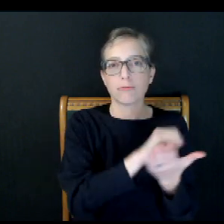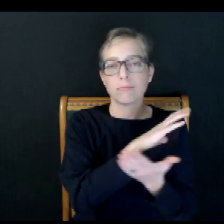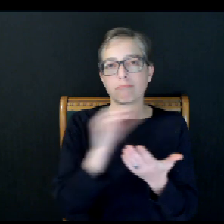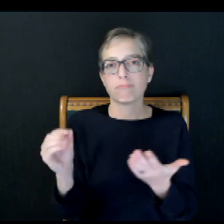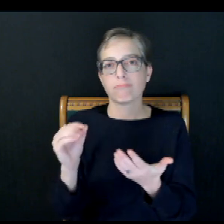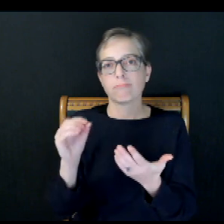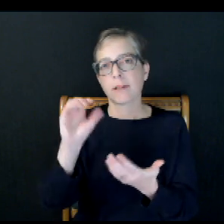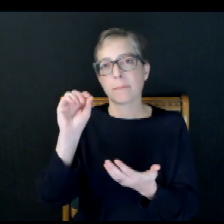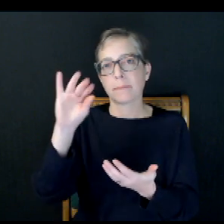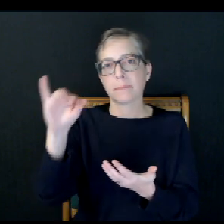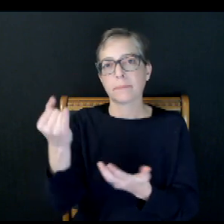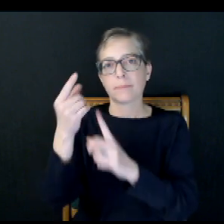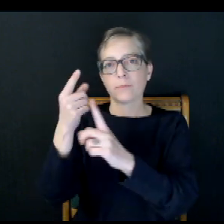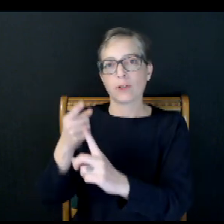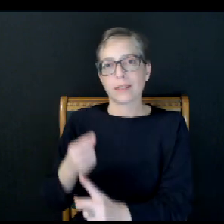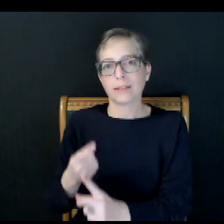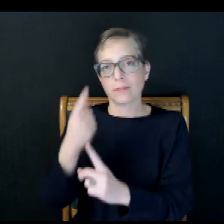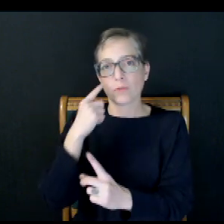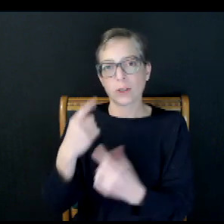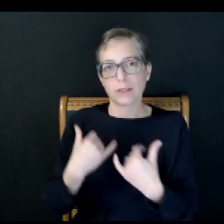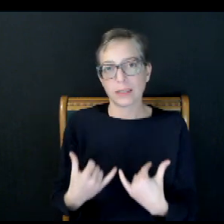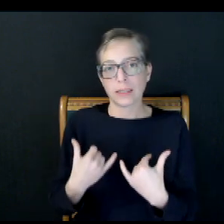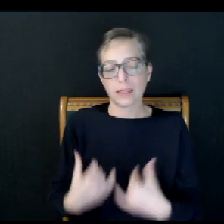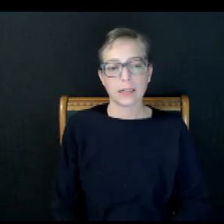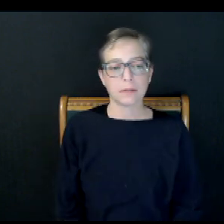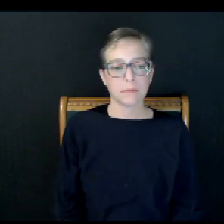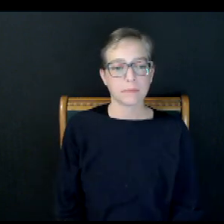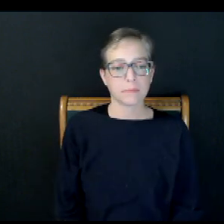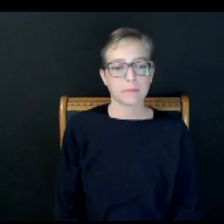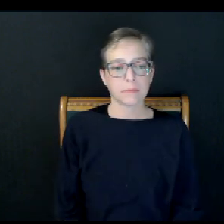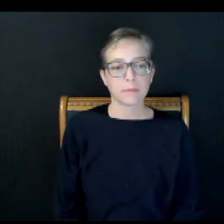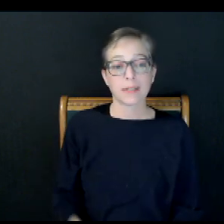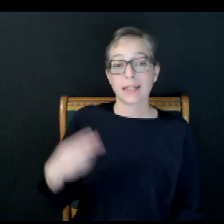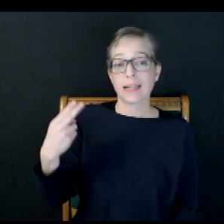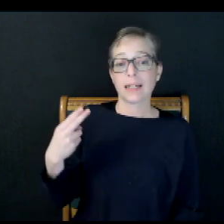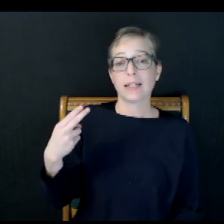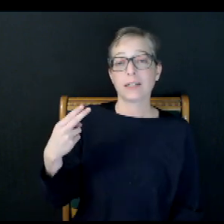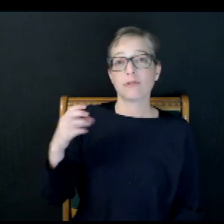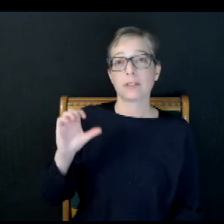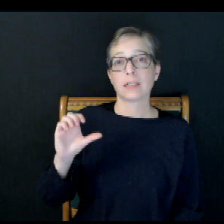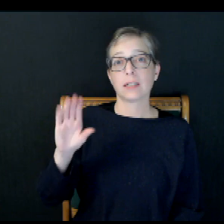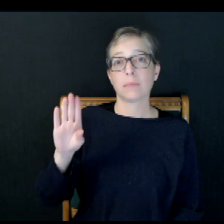Little is known about how HCBS impacts disabled persons of color.